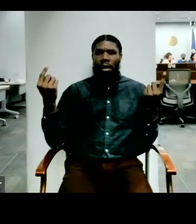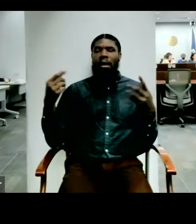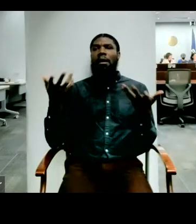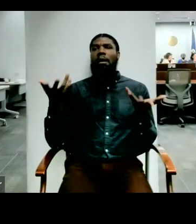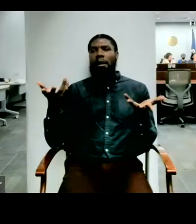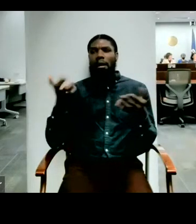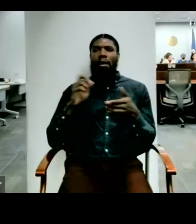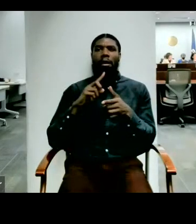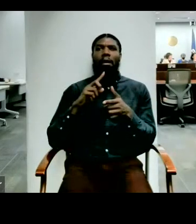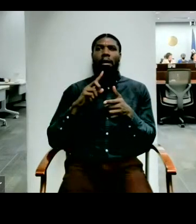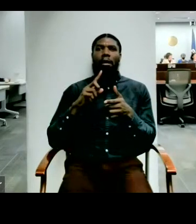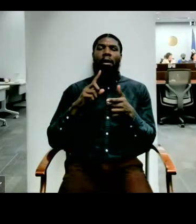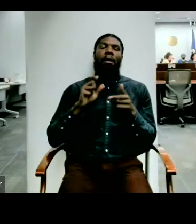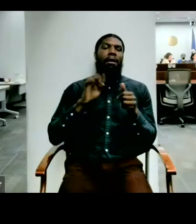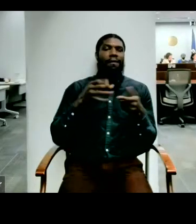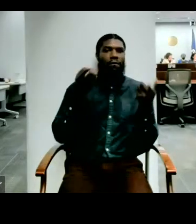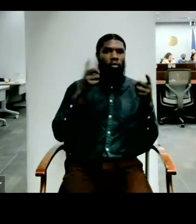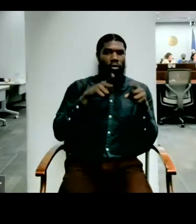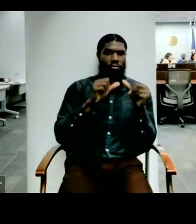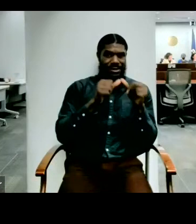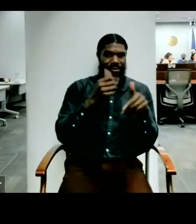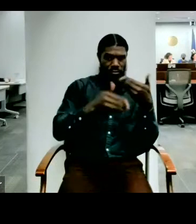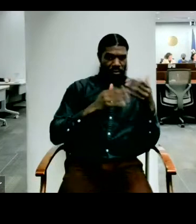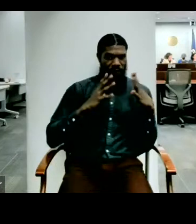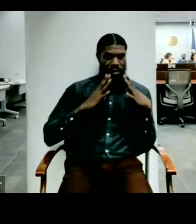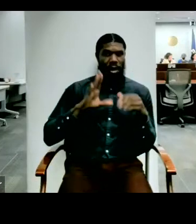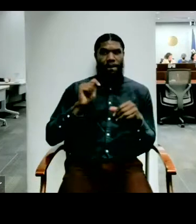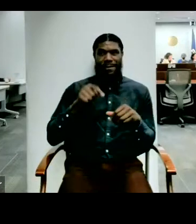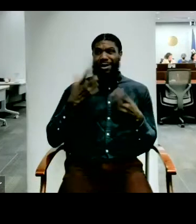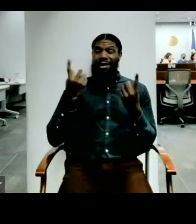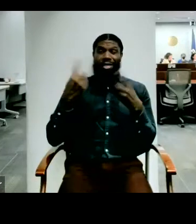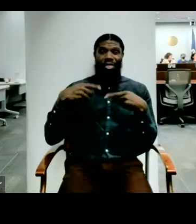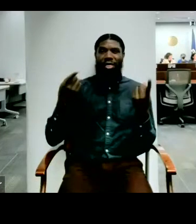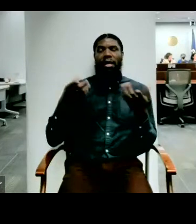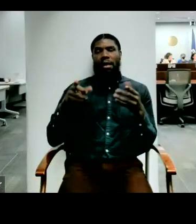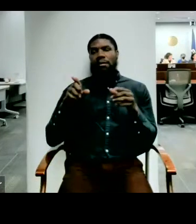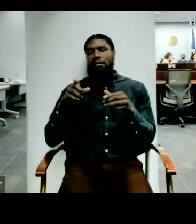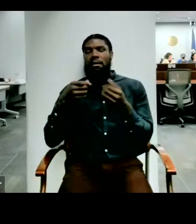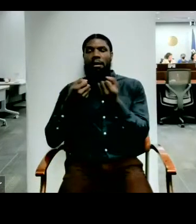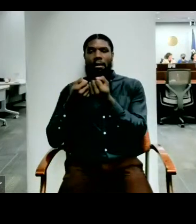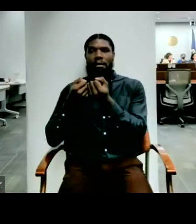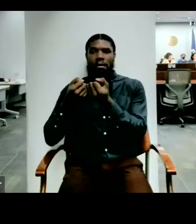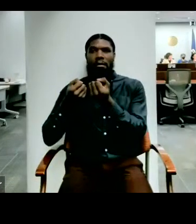then I think rather than delay we should have a vote and get to the purpose of the meeting.